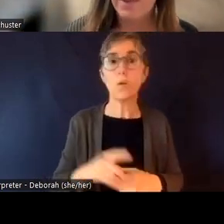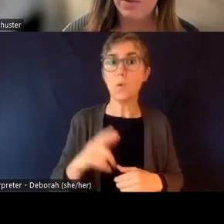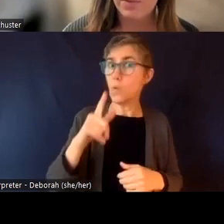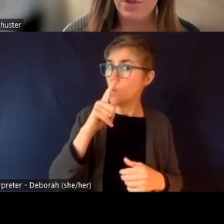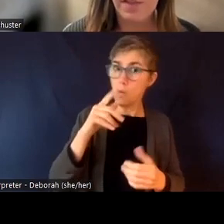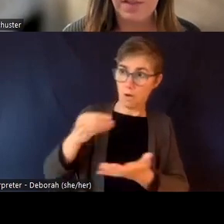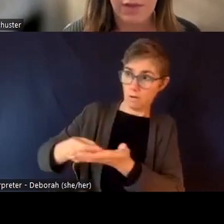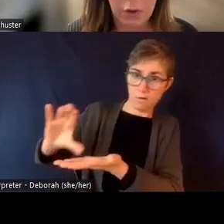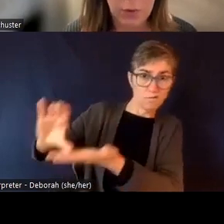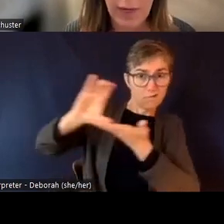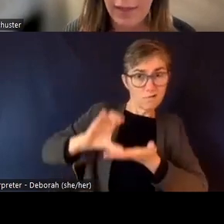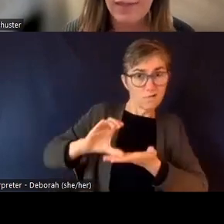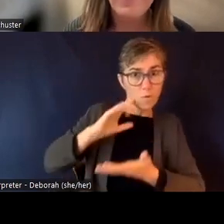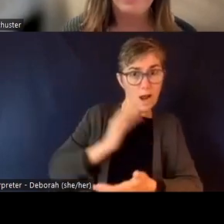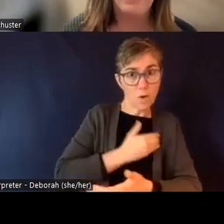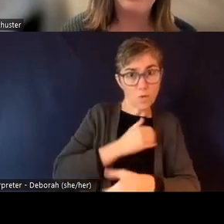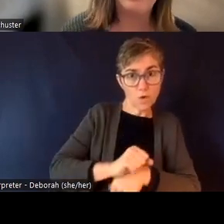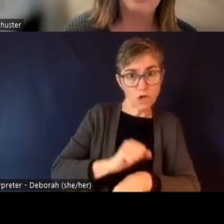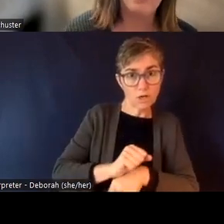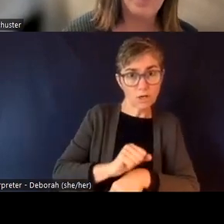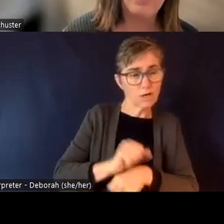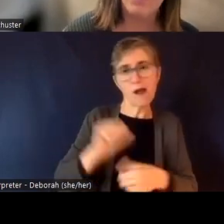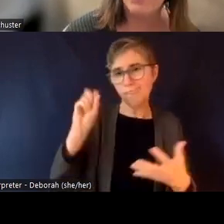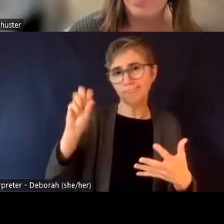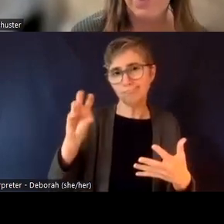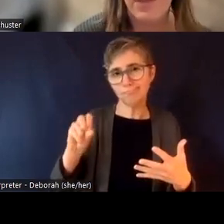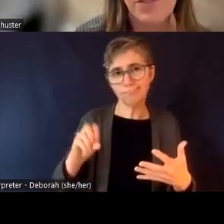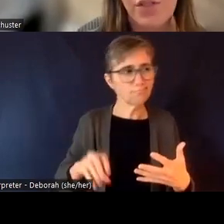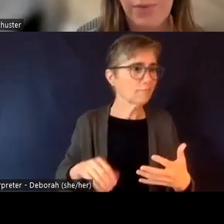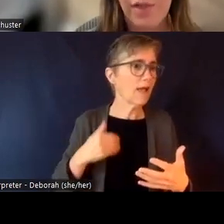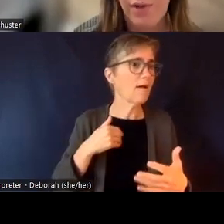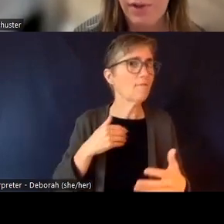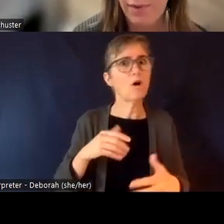I will be showcasing to you today. So we have a long standing relationship with the Department of